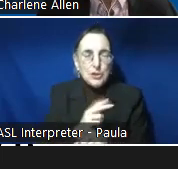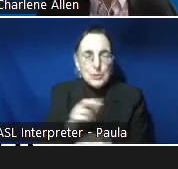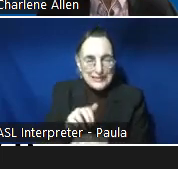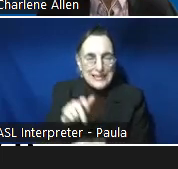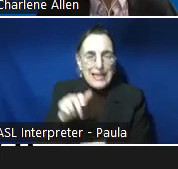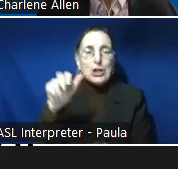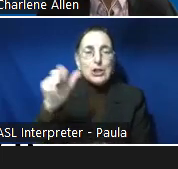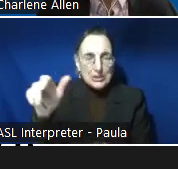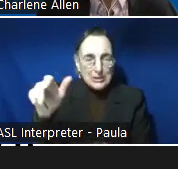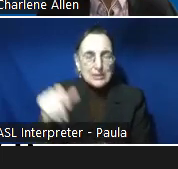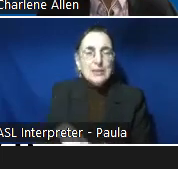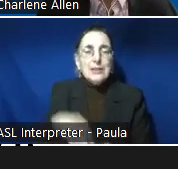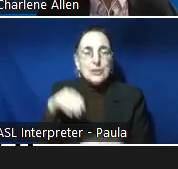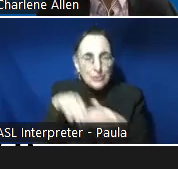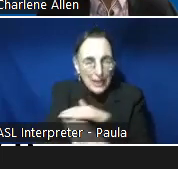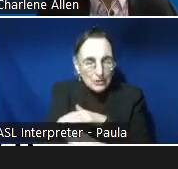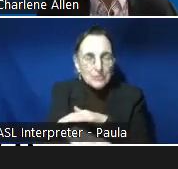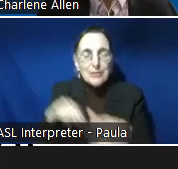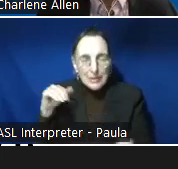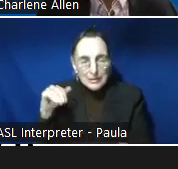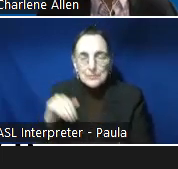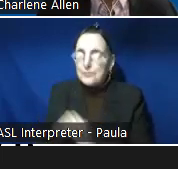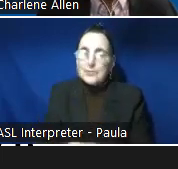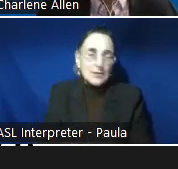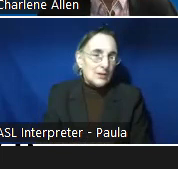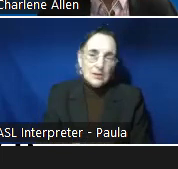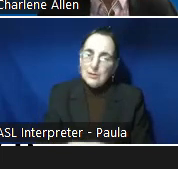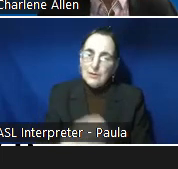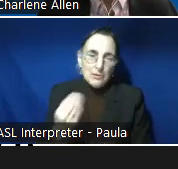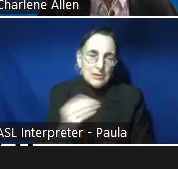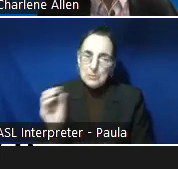that include people with accessibility needs report they have a ramp, lift,